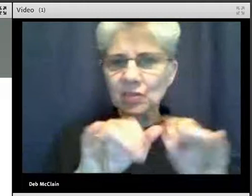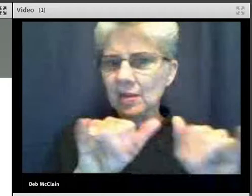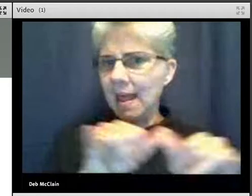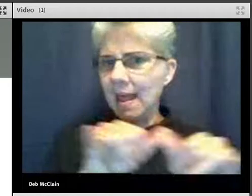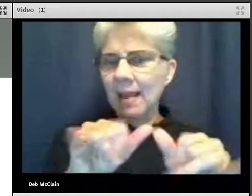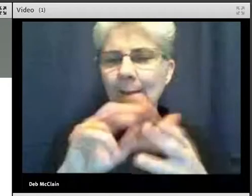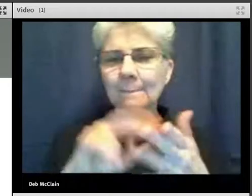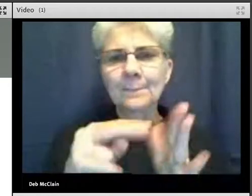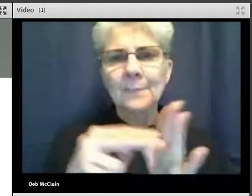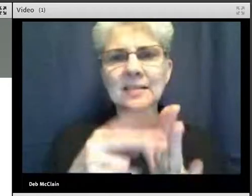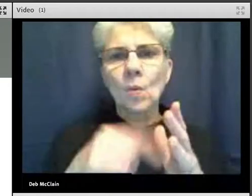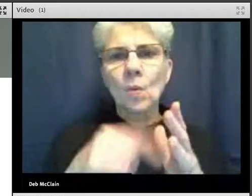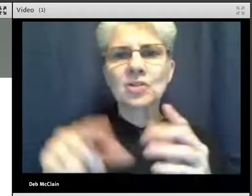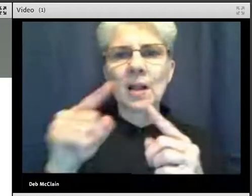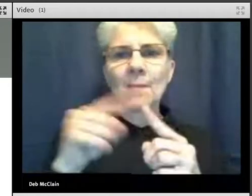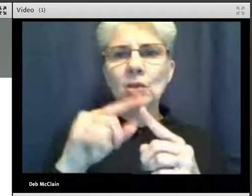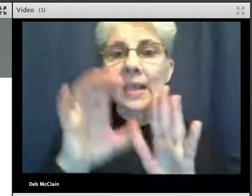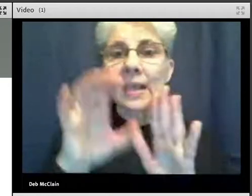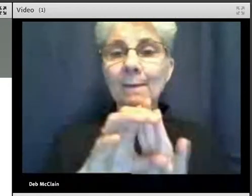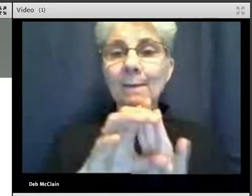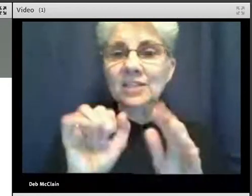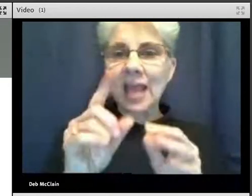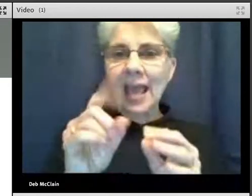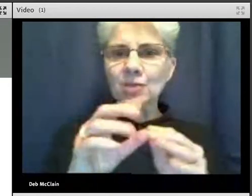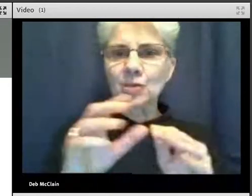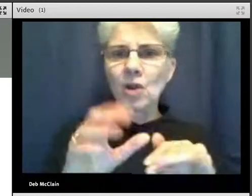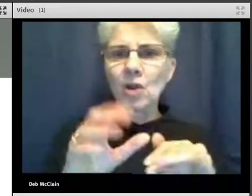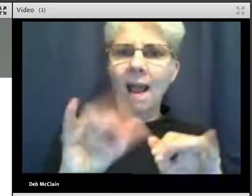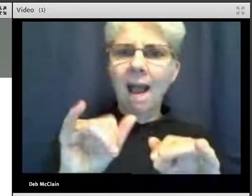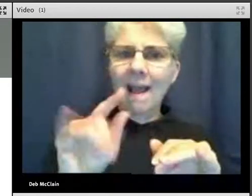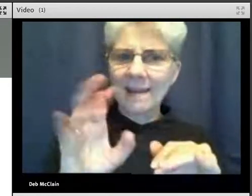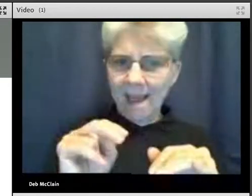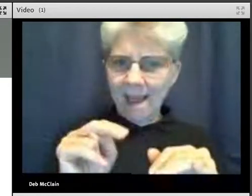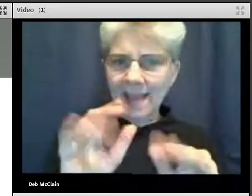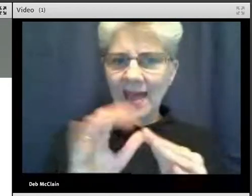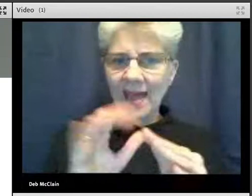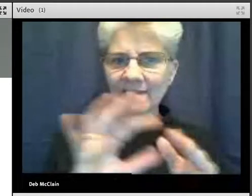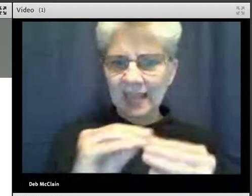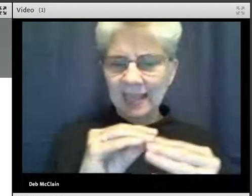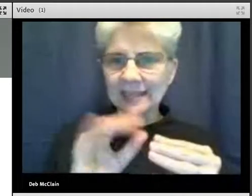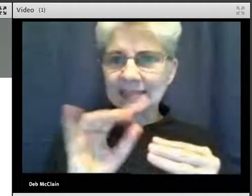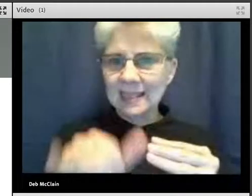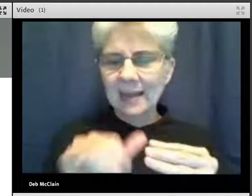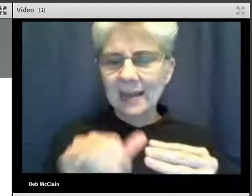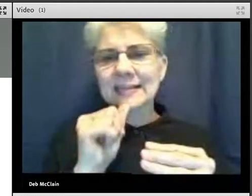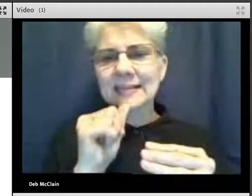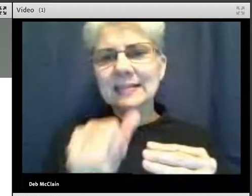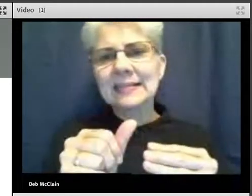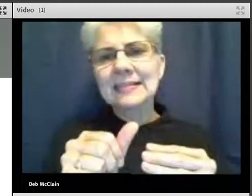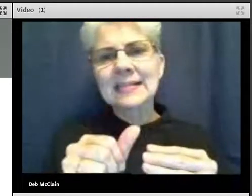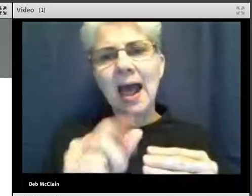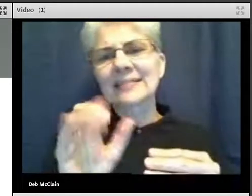The images are not in line, which means it wants you to come up here to the image editor and align it and fix it.